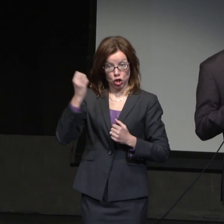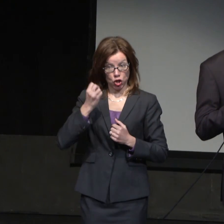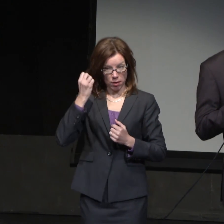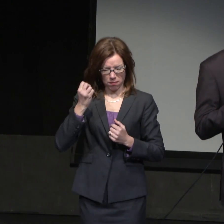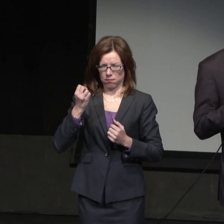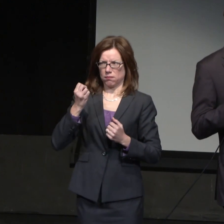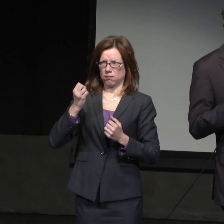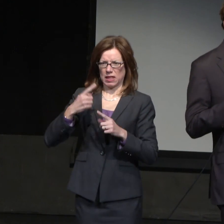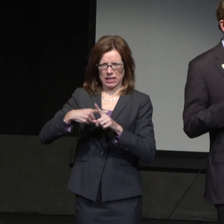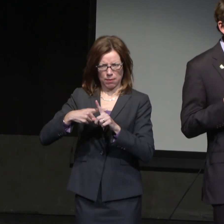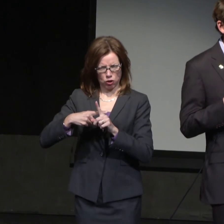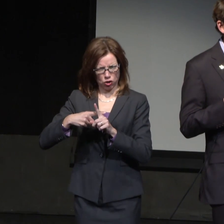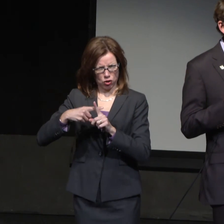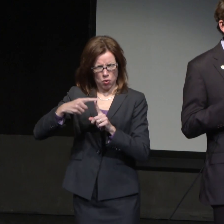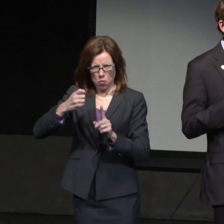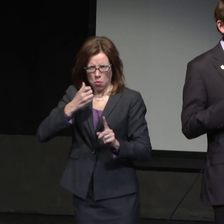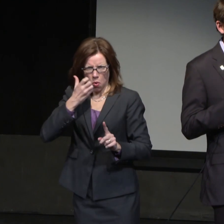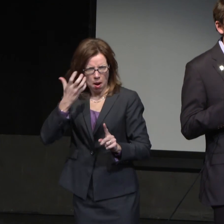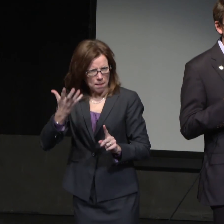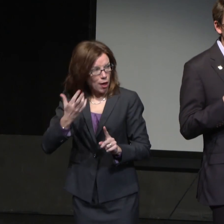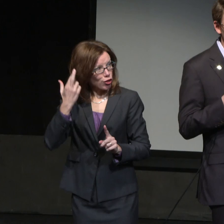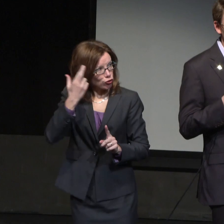because of the ocean current that takes water